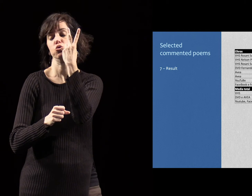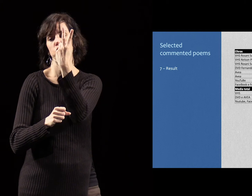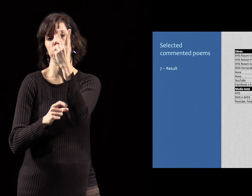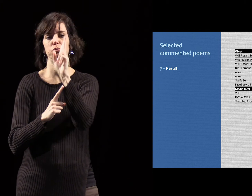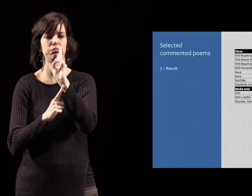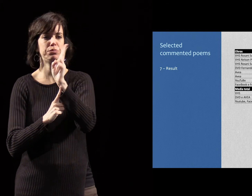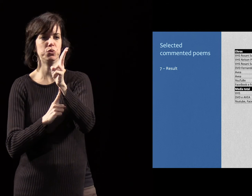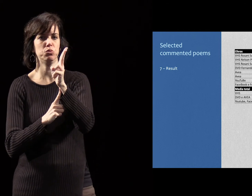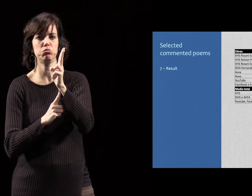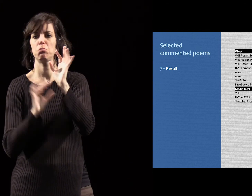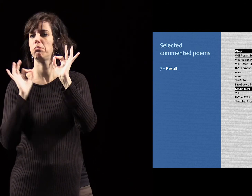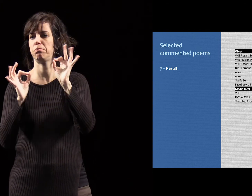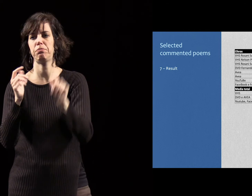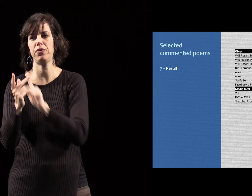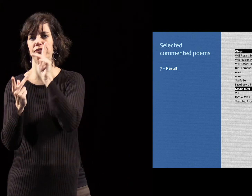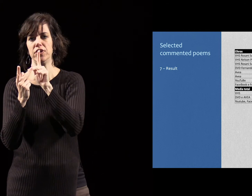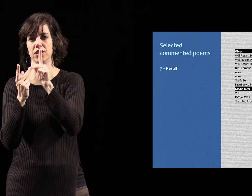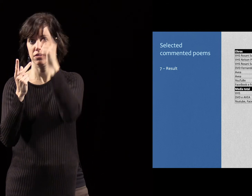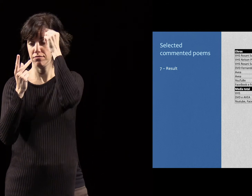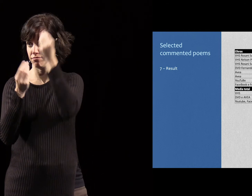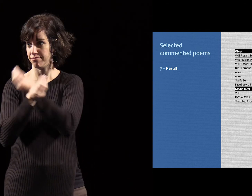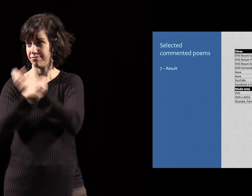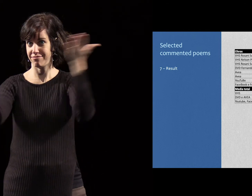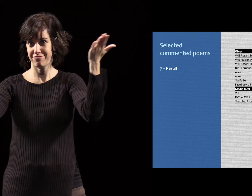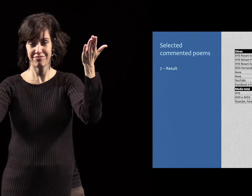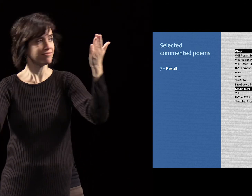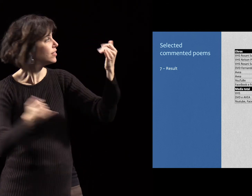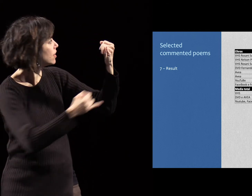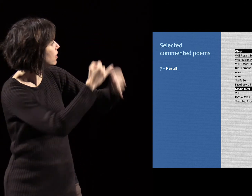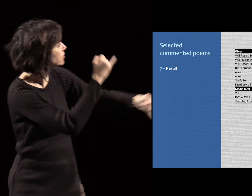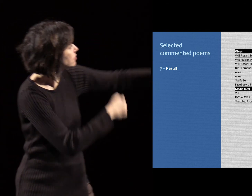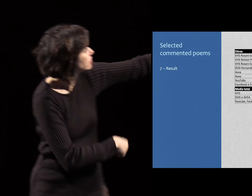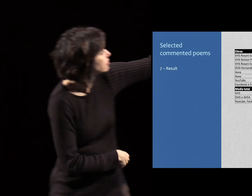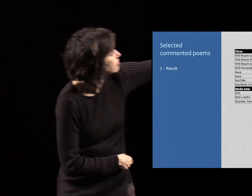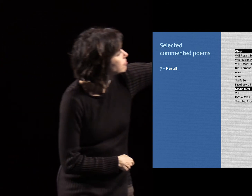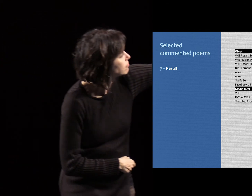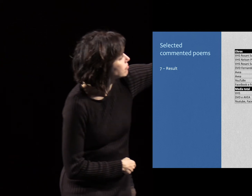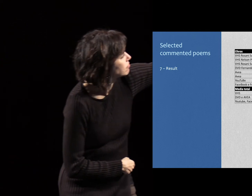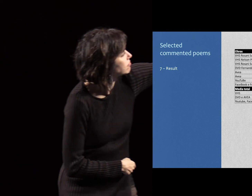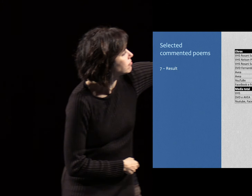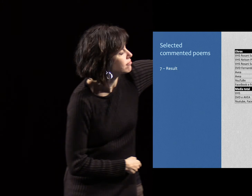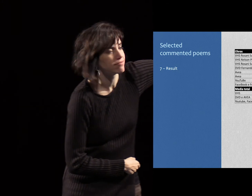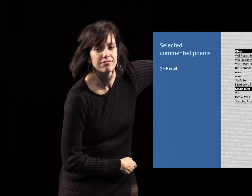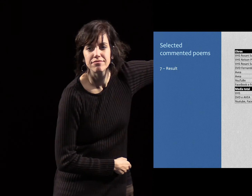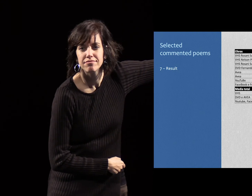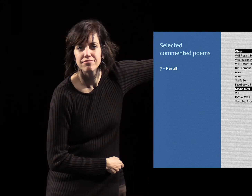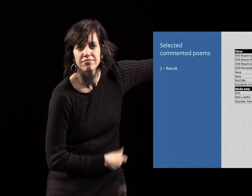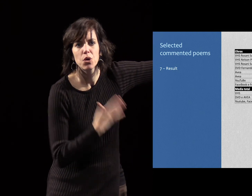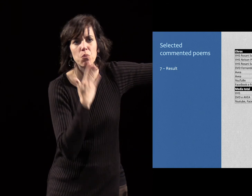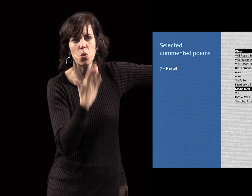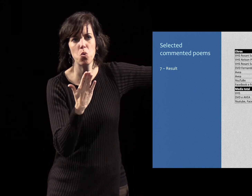whether you're in a school or a college. Two minutes is the magic number. And you can see that at the bottom right there.